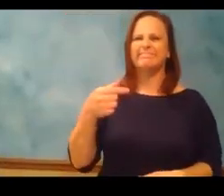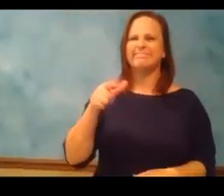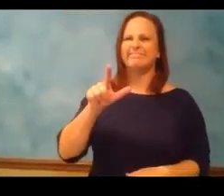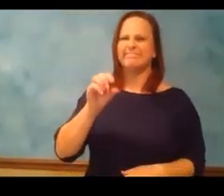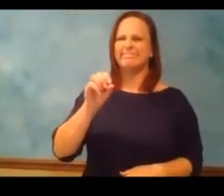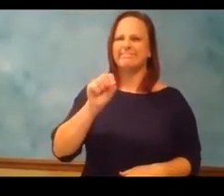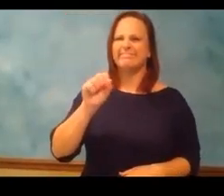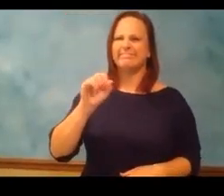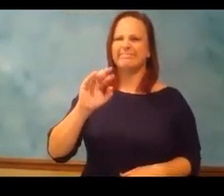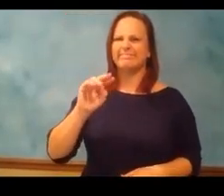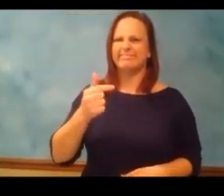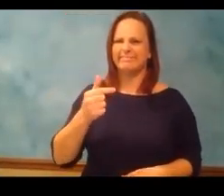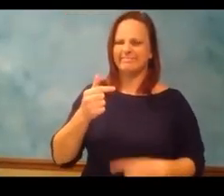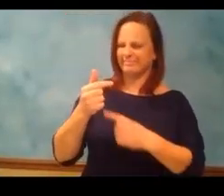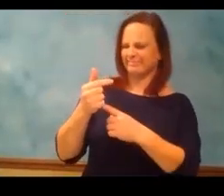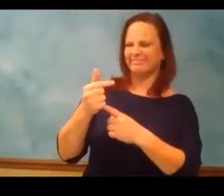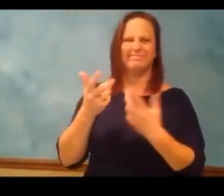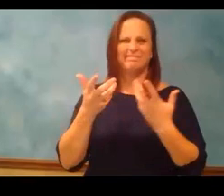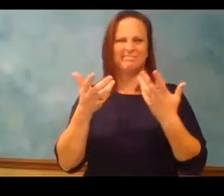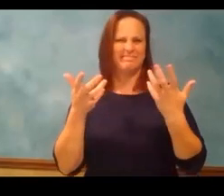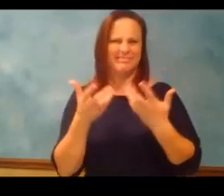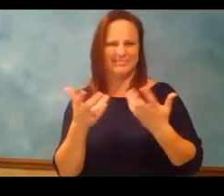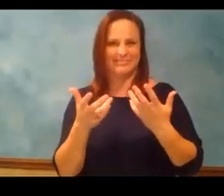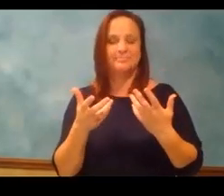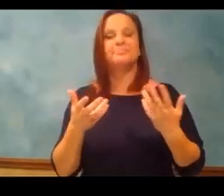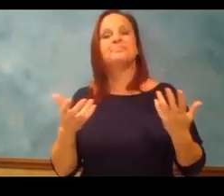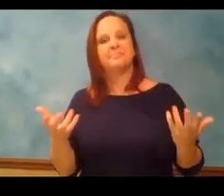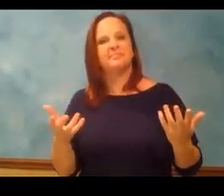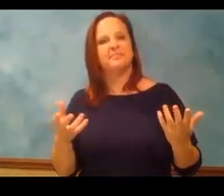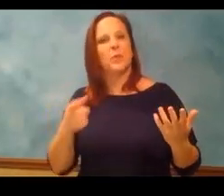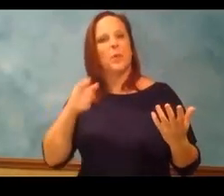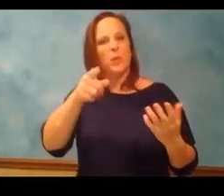What is glossing?